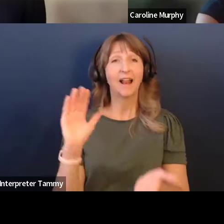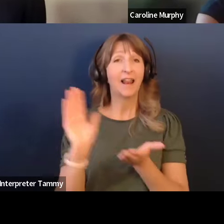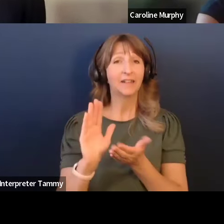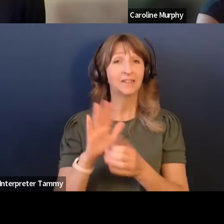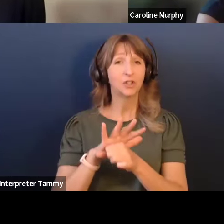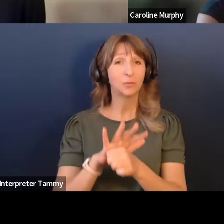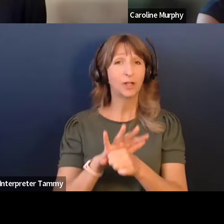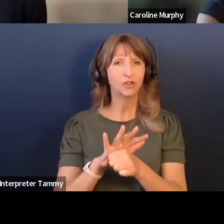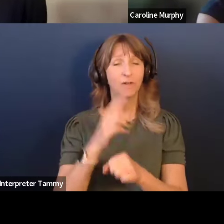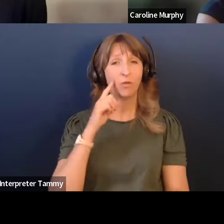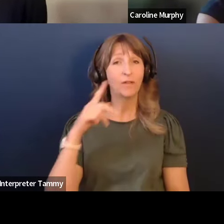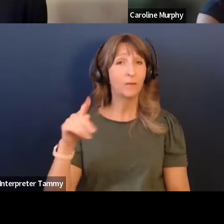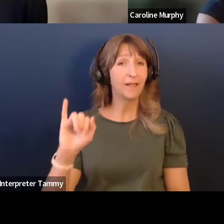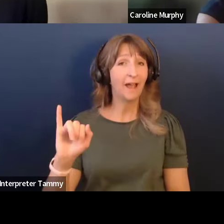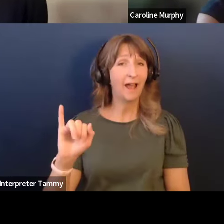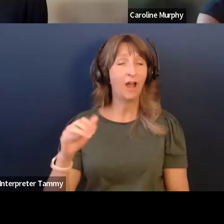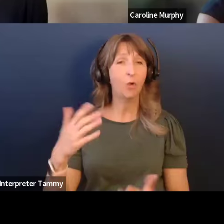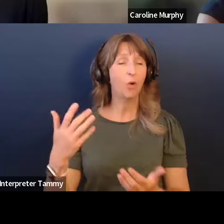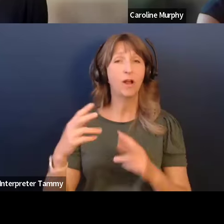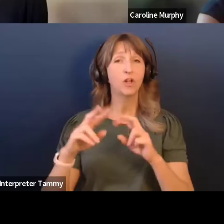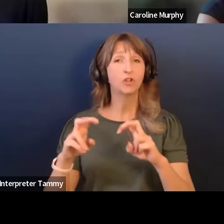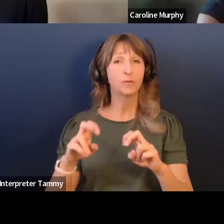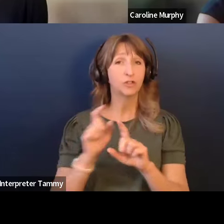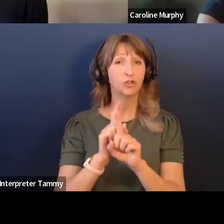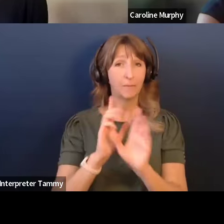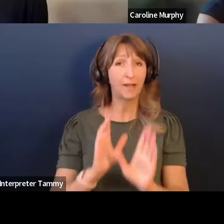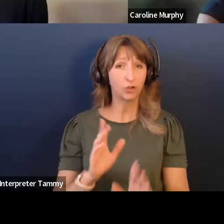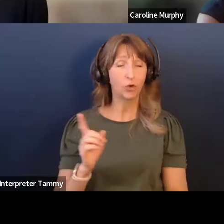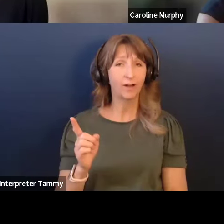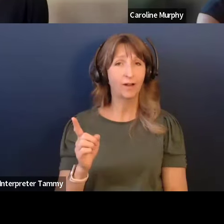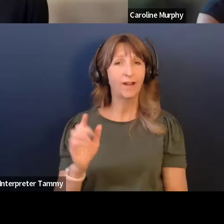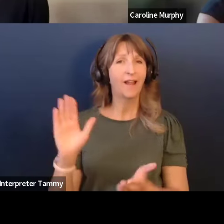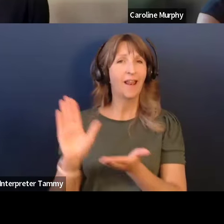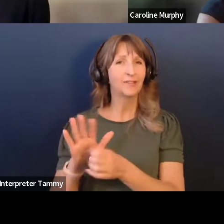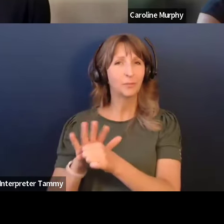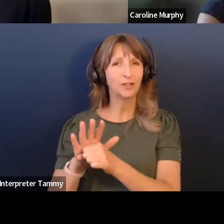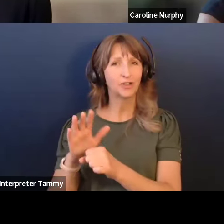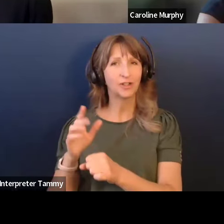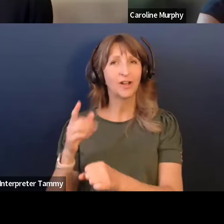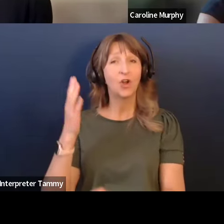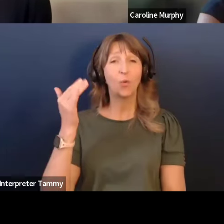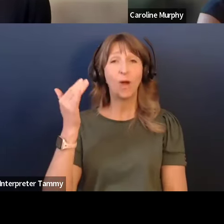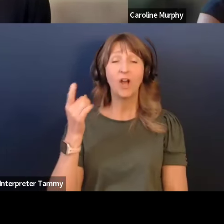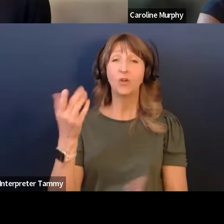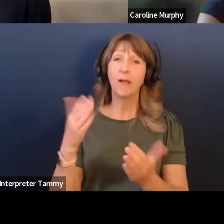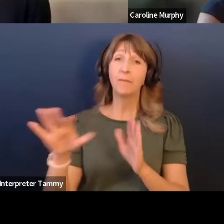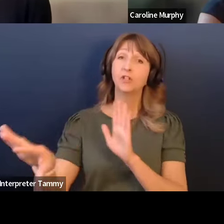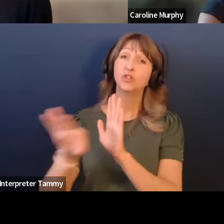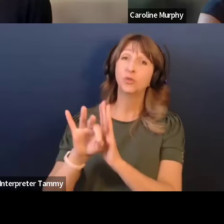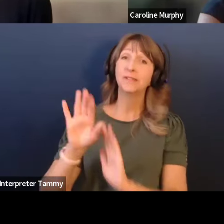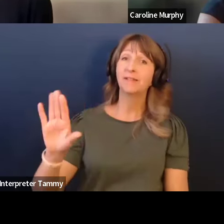the PI or the research mentor you may find because that person, you may choose their lab because